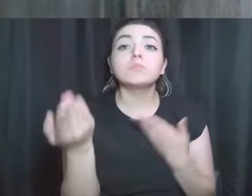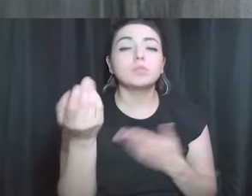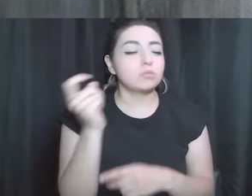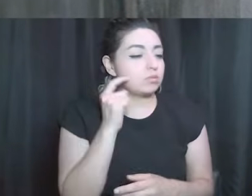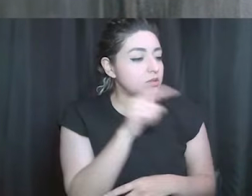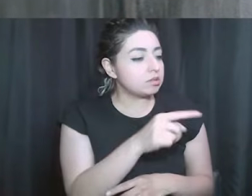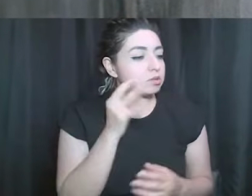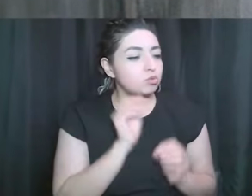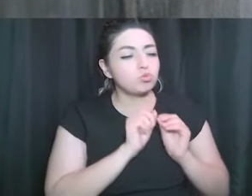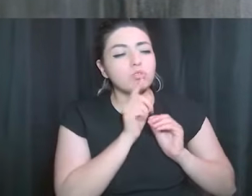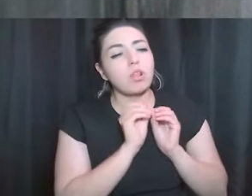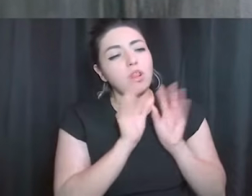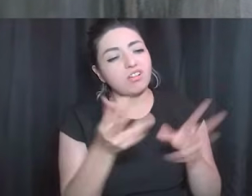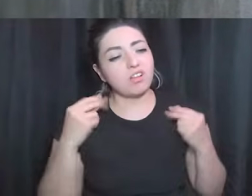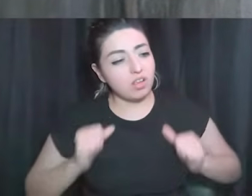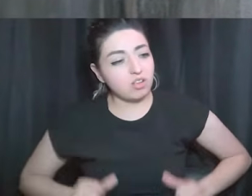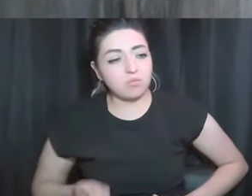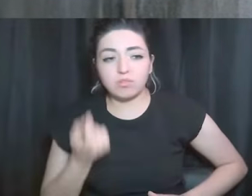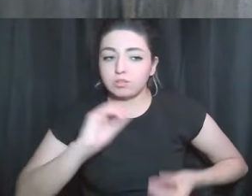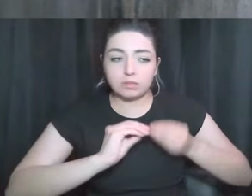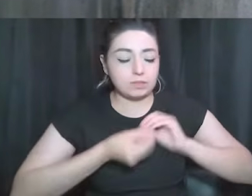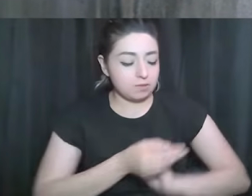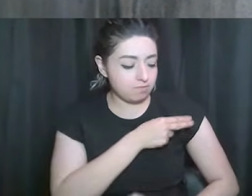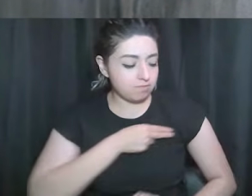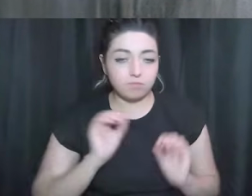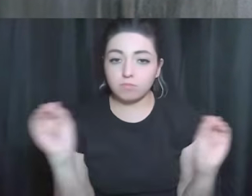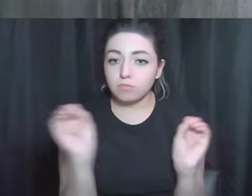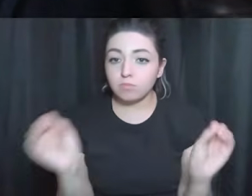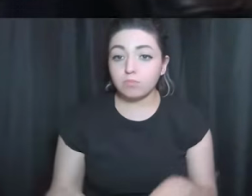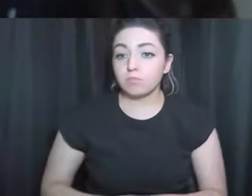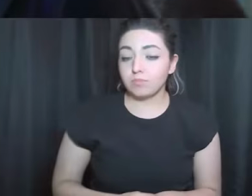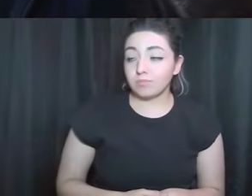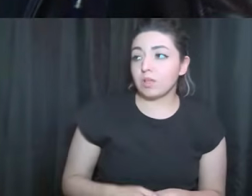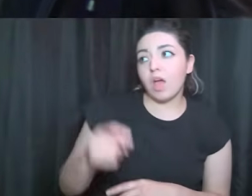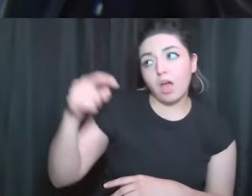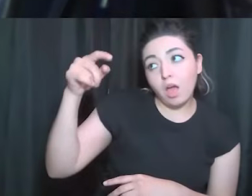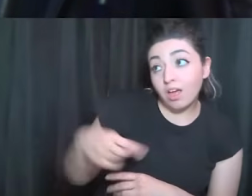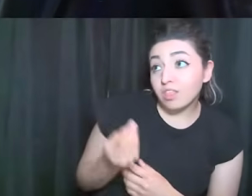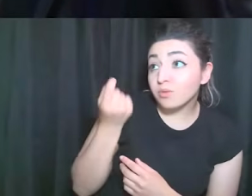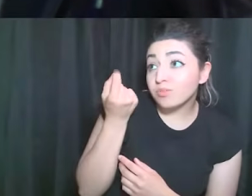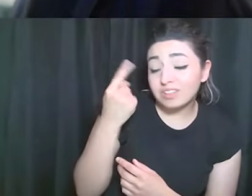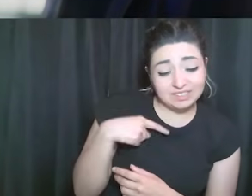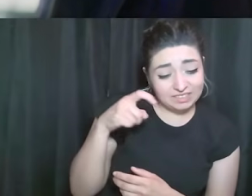We'll probably need to run a scan. Think you can work your magic, 900? If you could get an ID, that'd be a start.